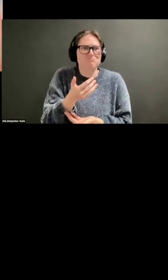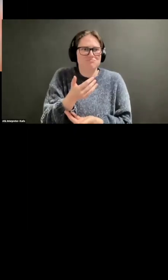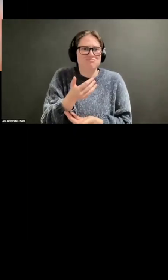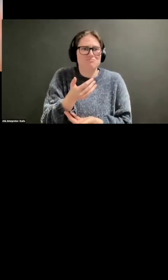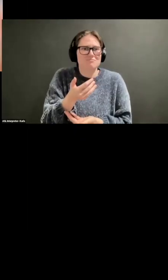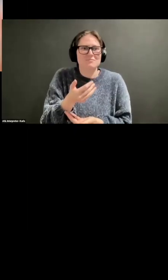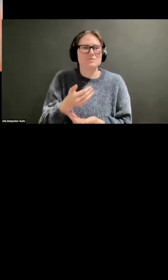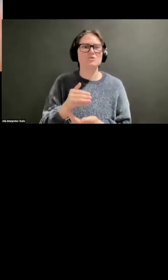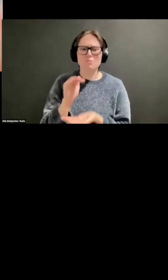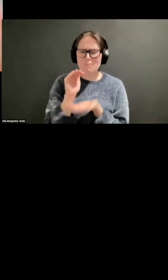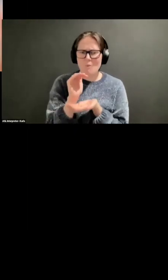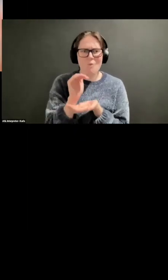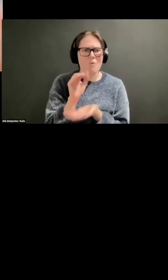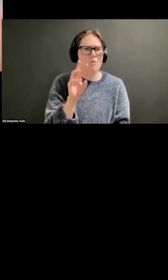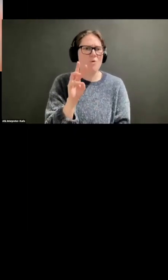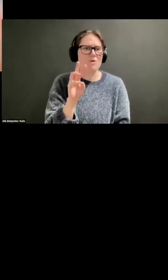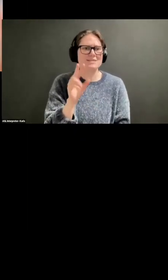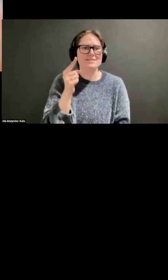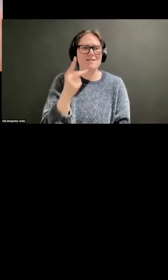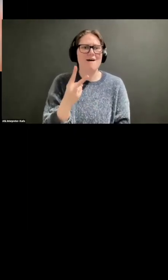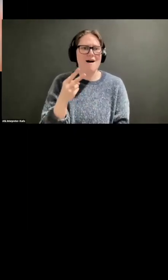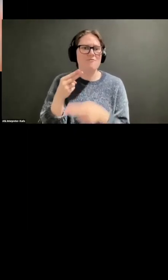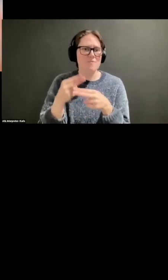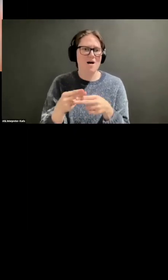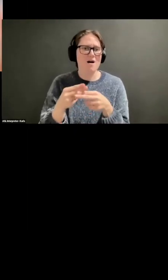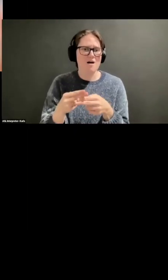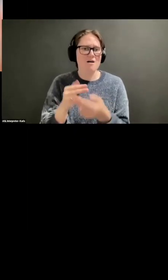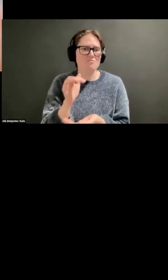pounds, and that's how our story began.